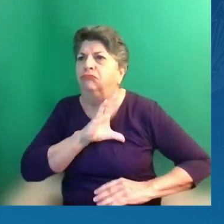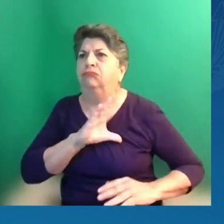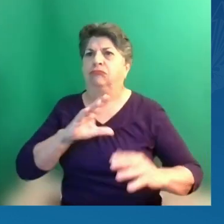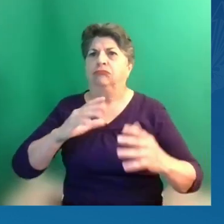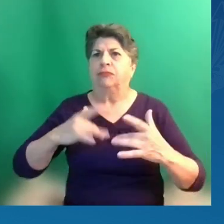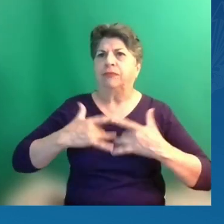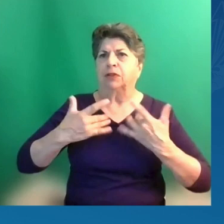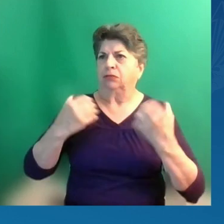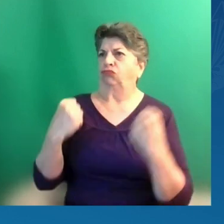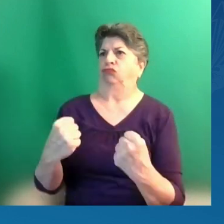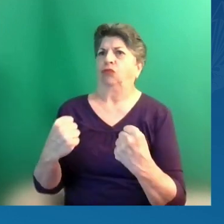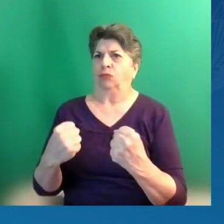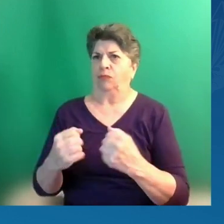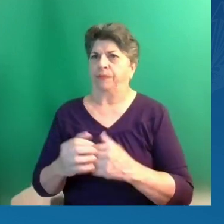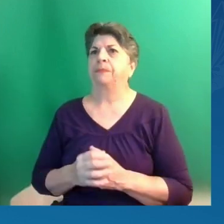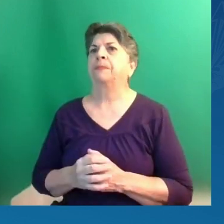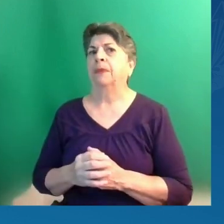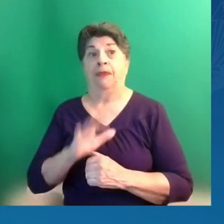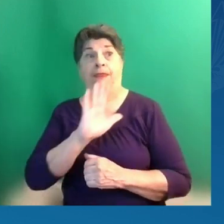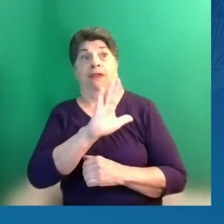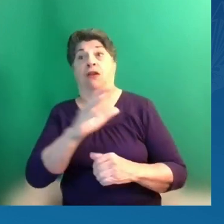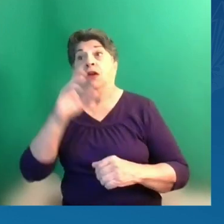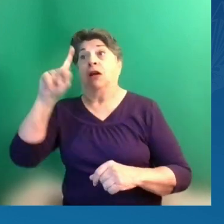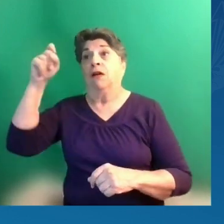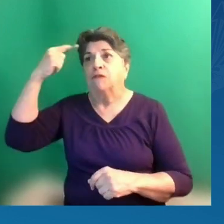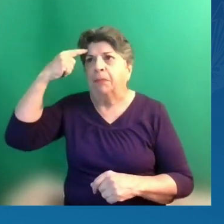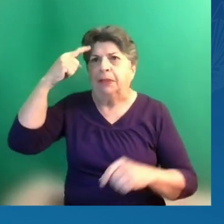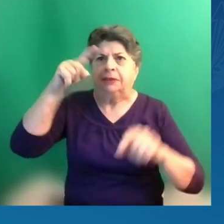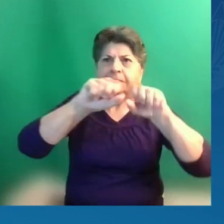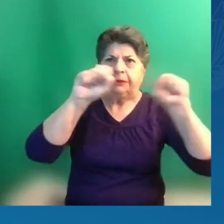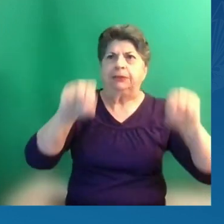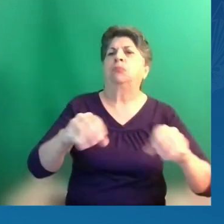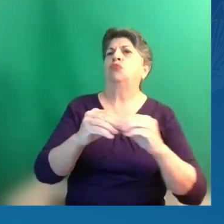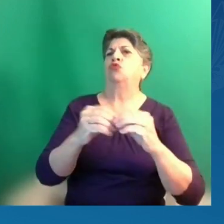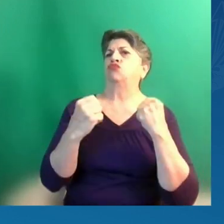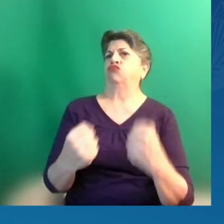over the coming decades. Our investment is in Timor is one concrete example